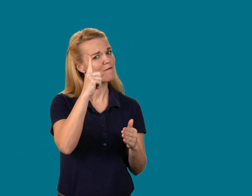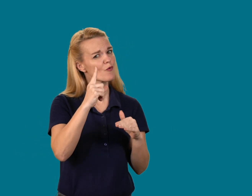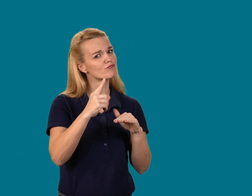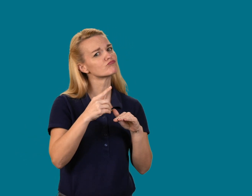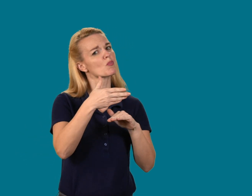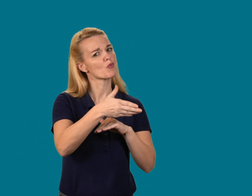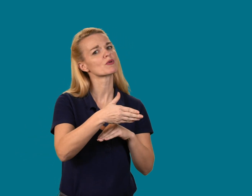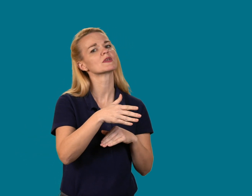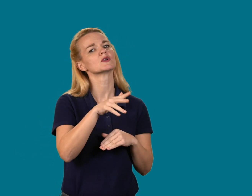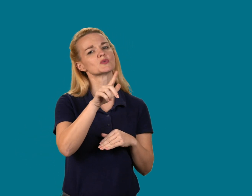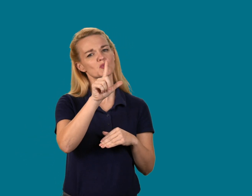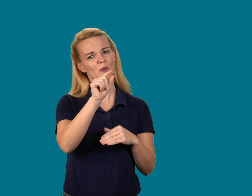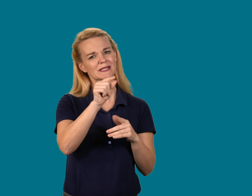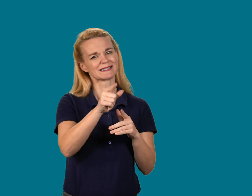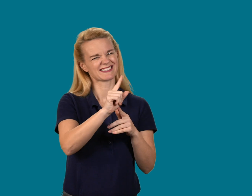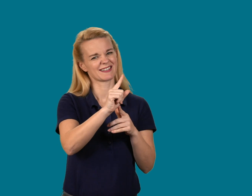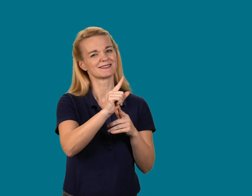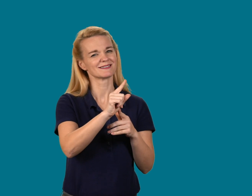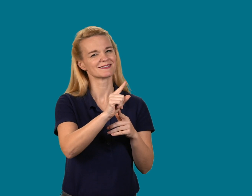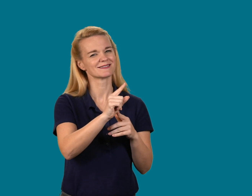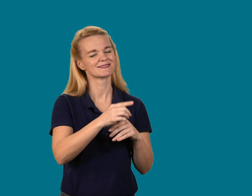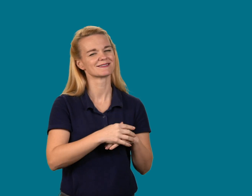for at least 20 seconds.